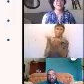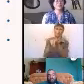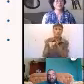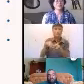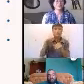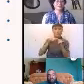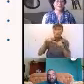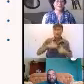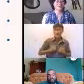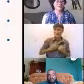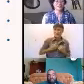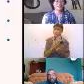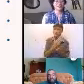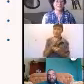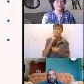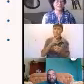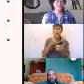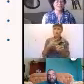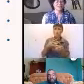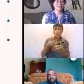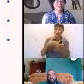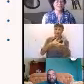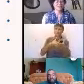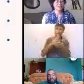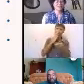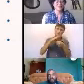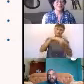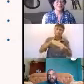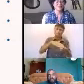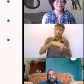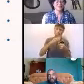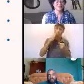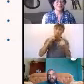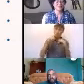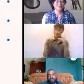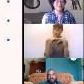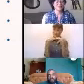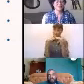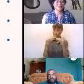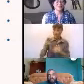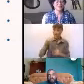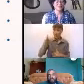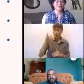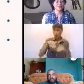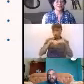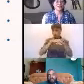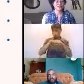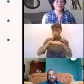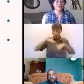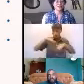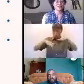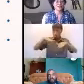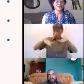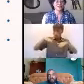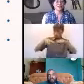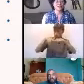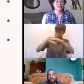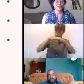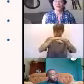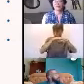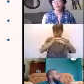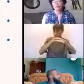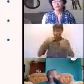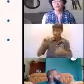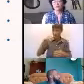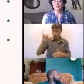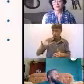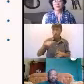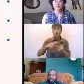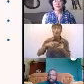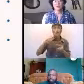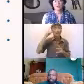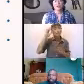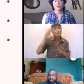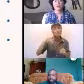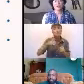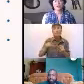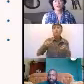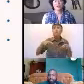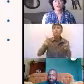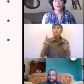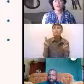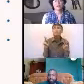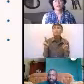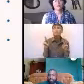you're talking about equity, because I think privilege can offer certain, certain views